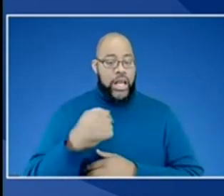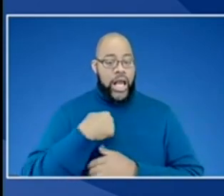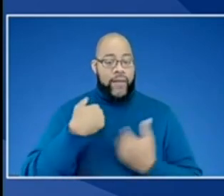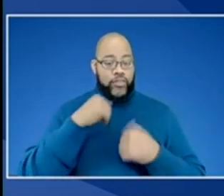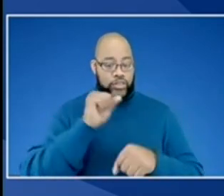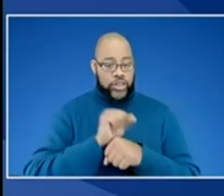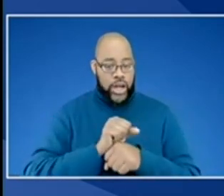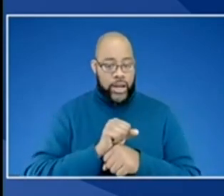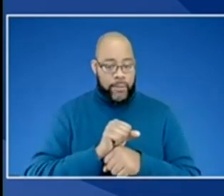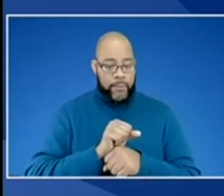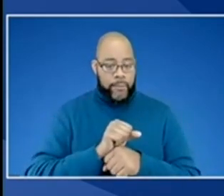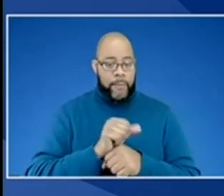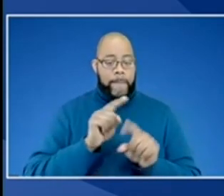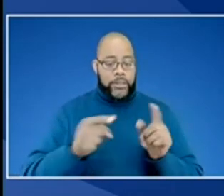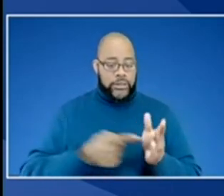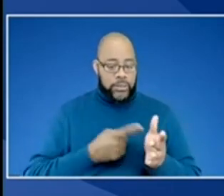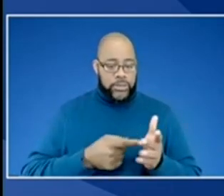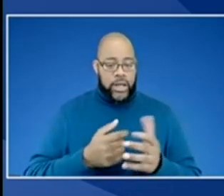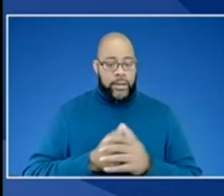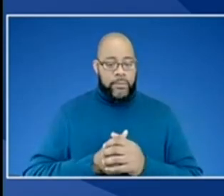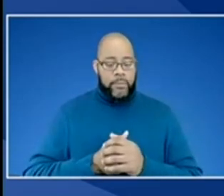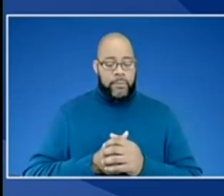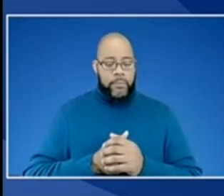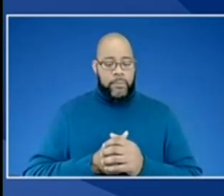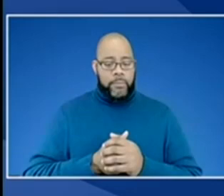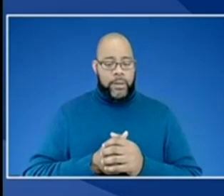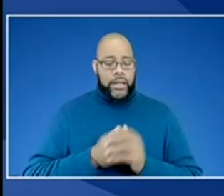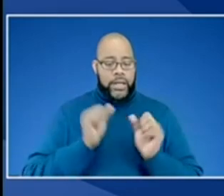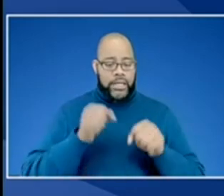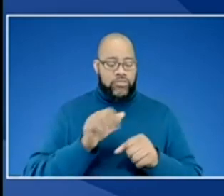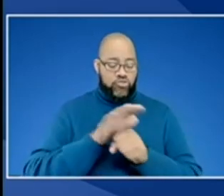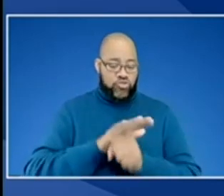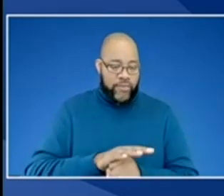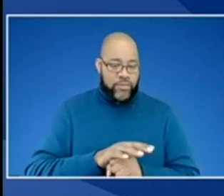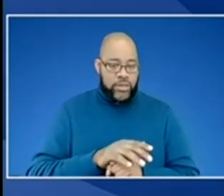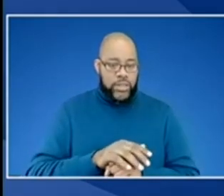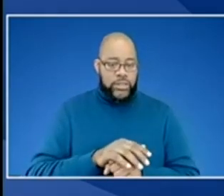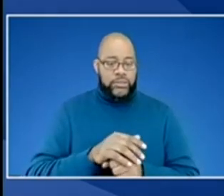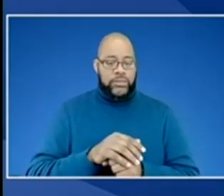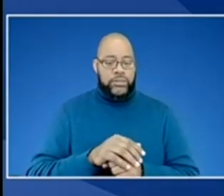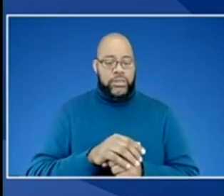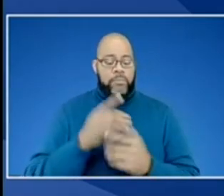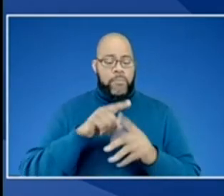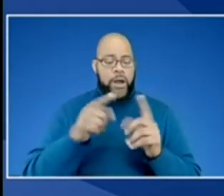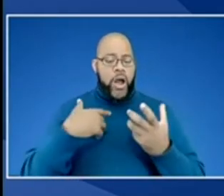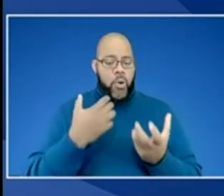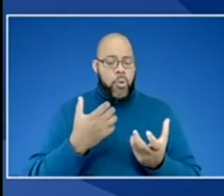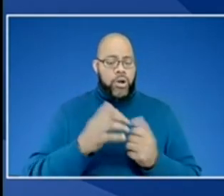times in which it can be stressful, particularly for other veterans. So I just wanted to see if the Department